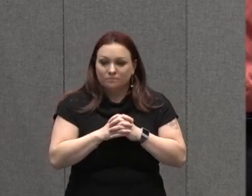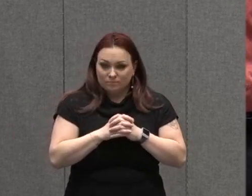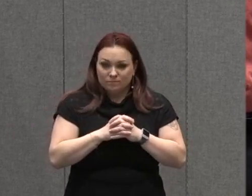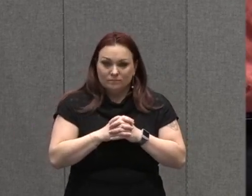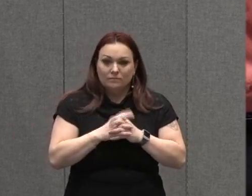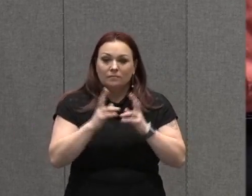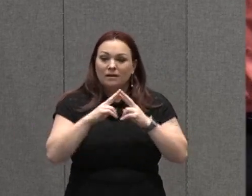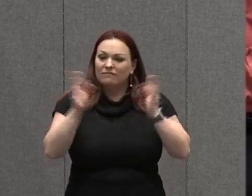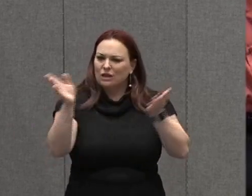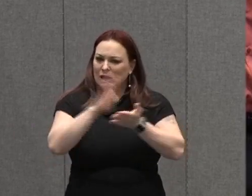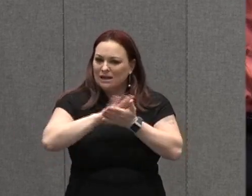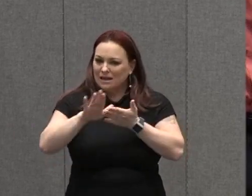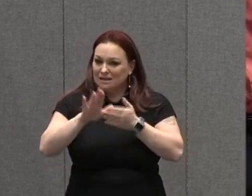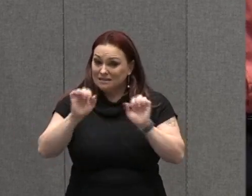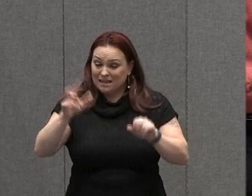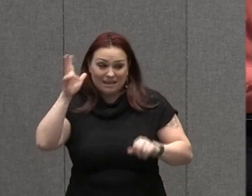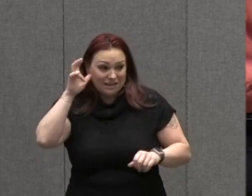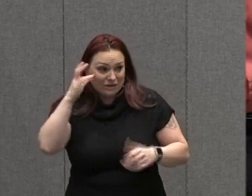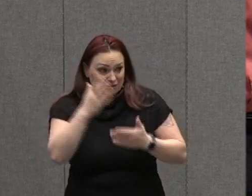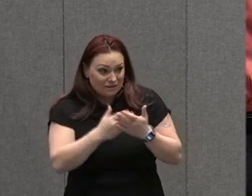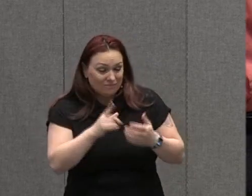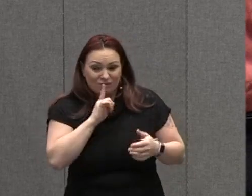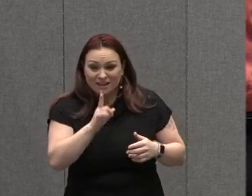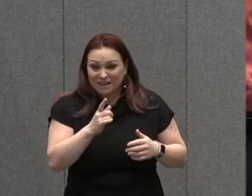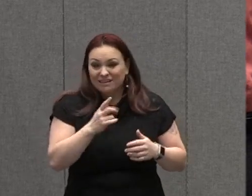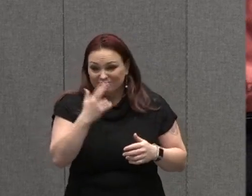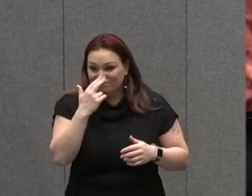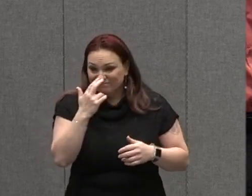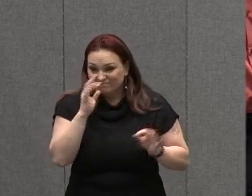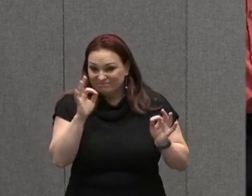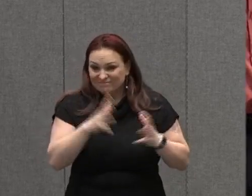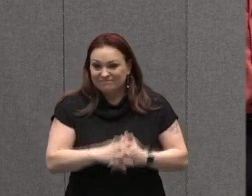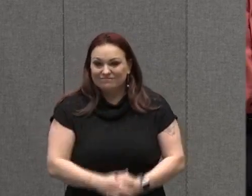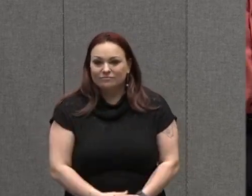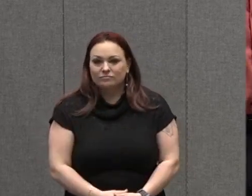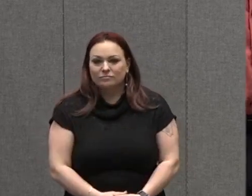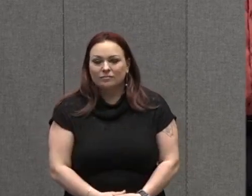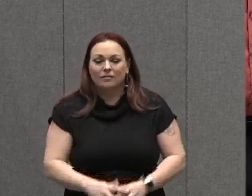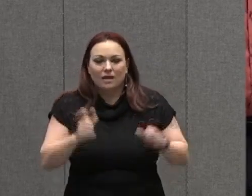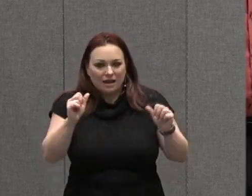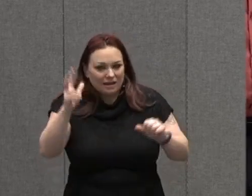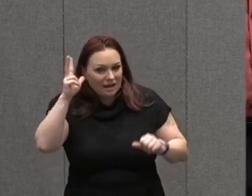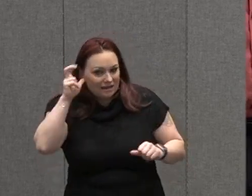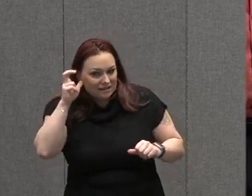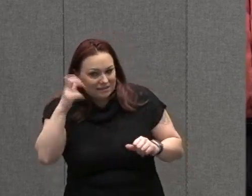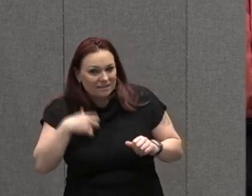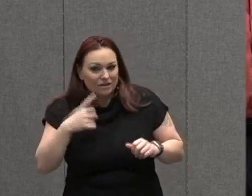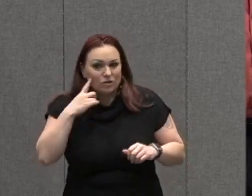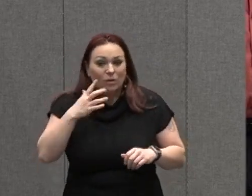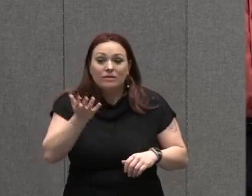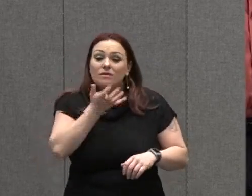Very nice! I can hear some of them making a loud noise. I like to listen to lawn sprinklers.